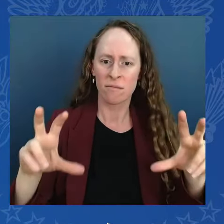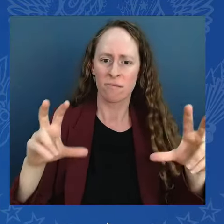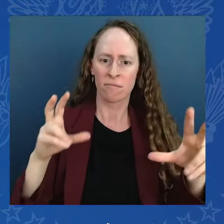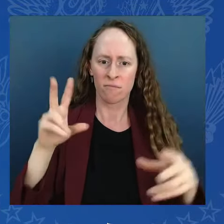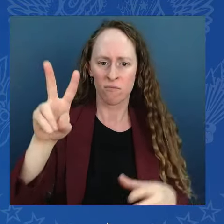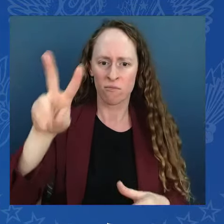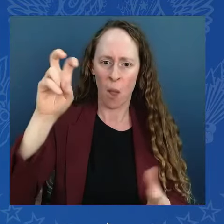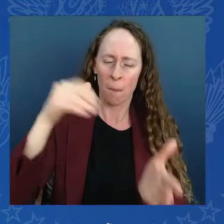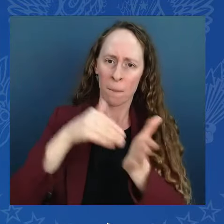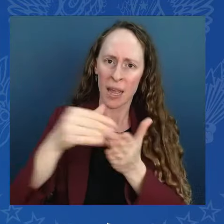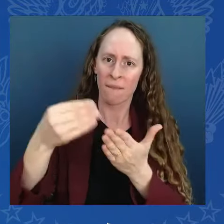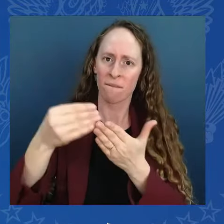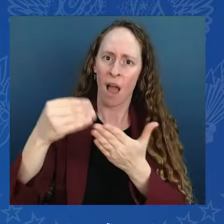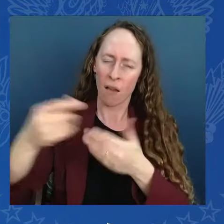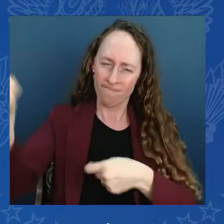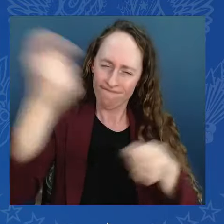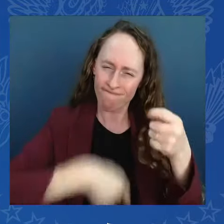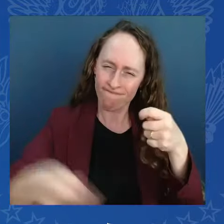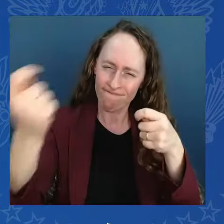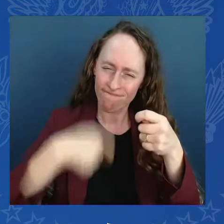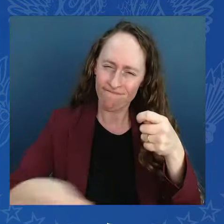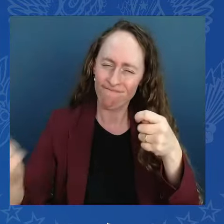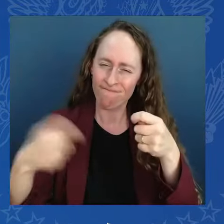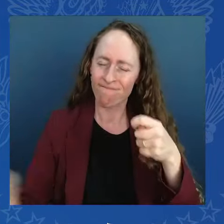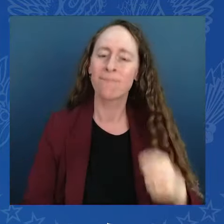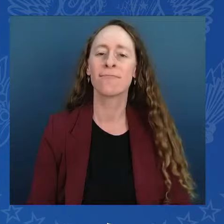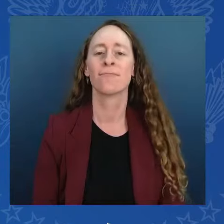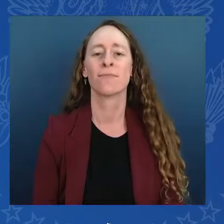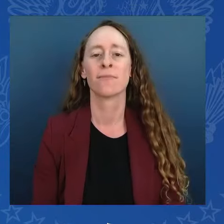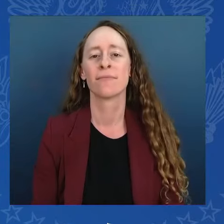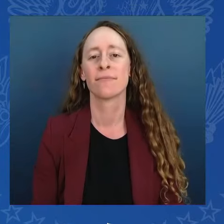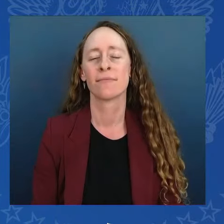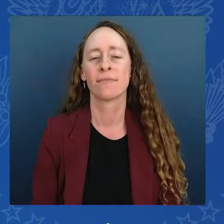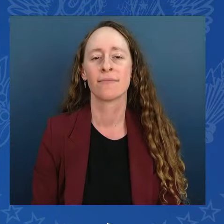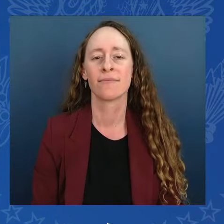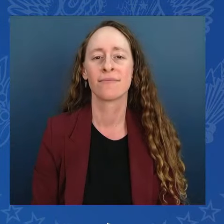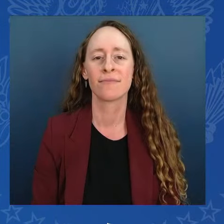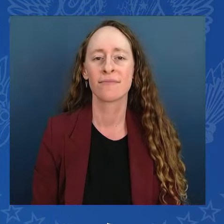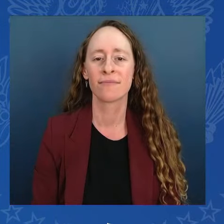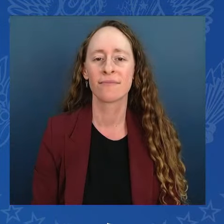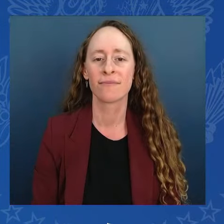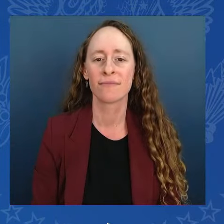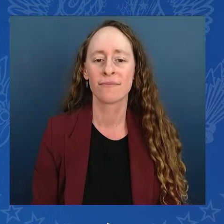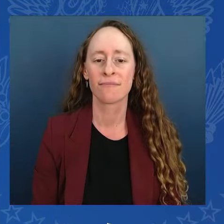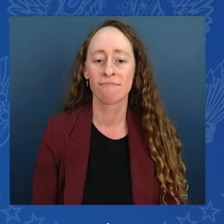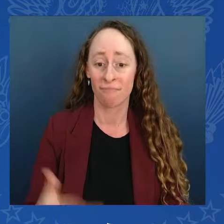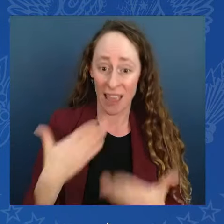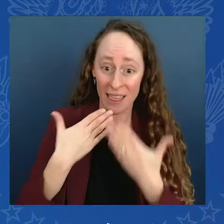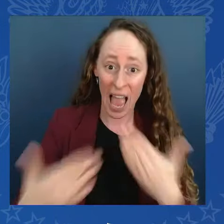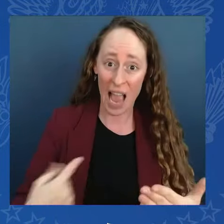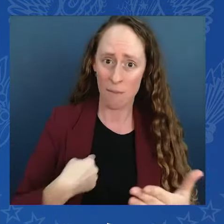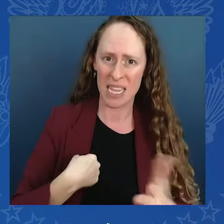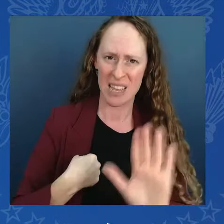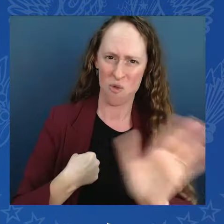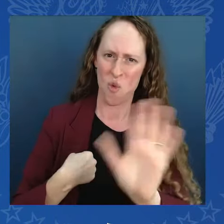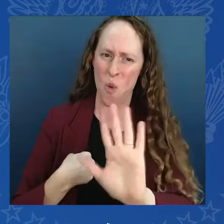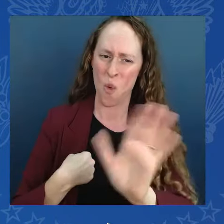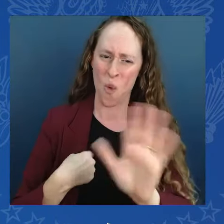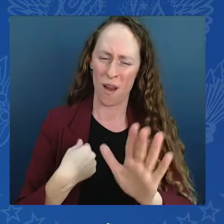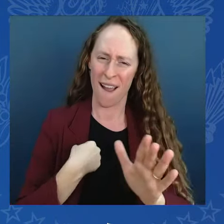Audience Member: Thank you, Joe! The President: No, thank you. Thank you. Today, we're releasing another $43 million for Wisconsin